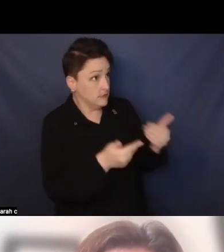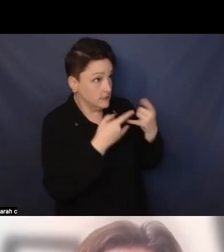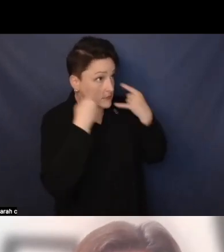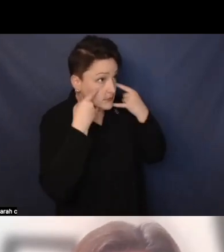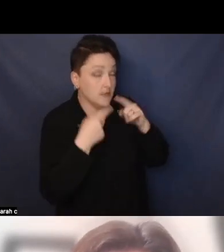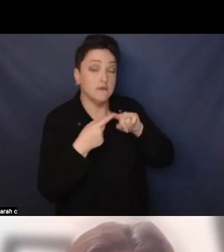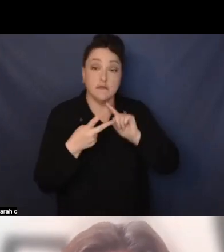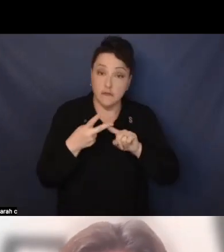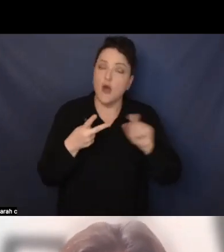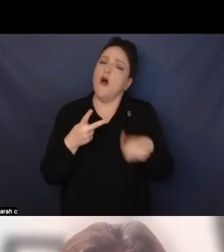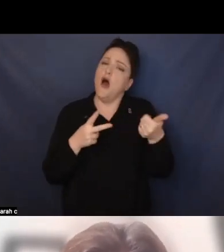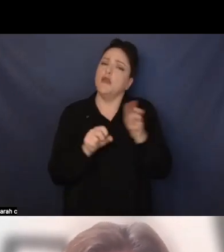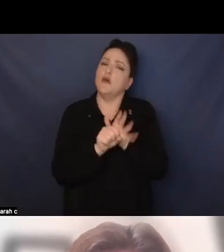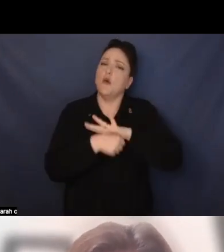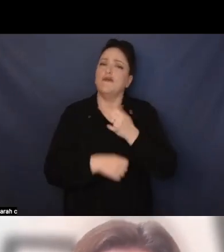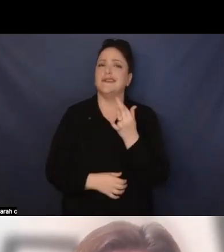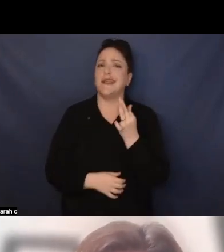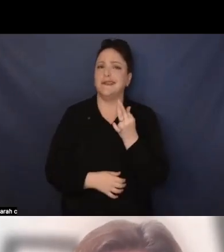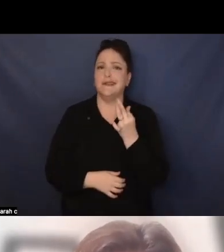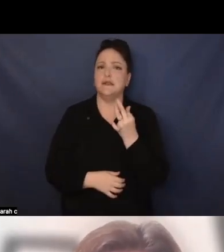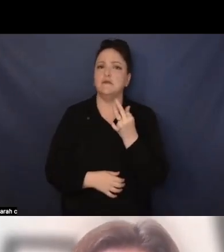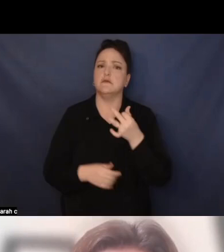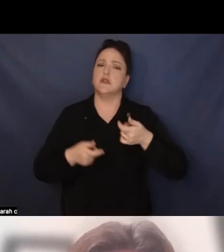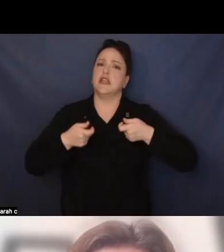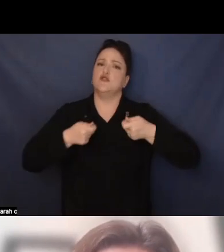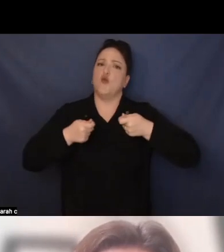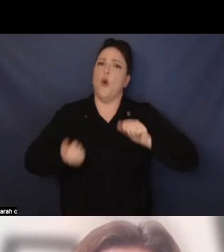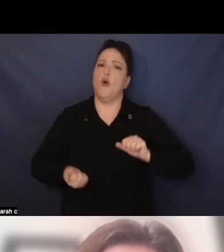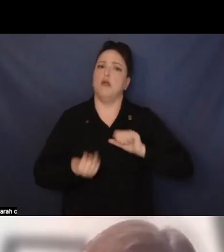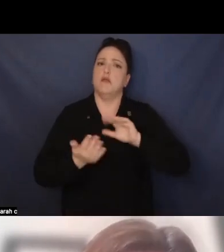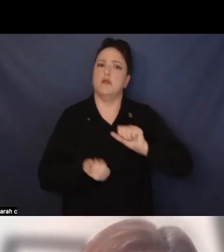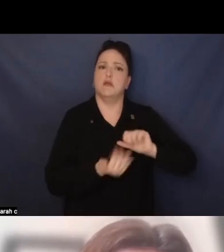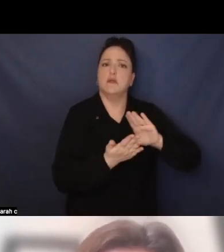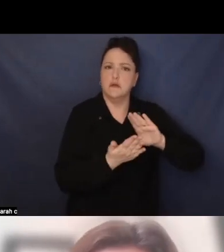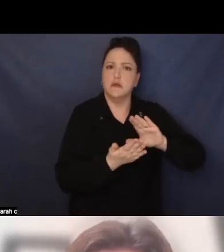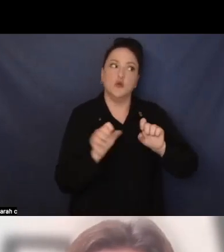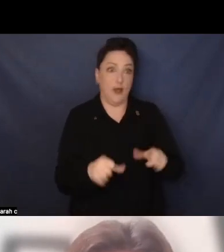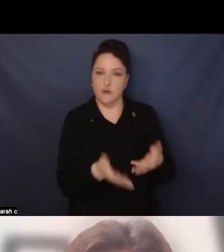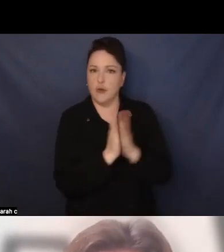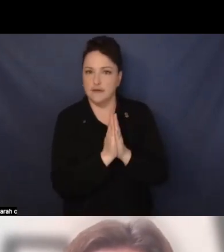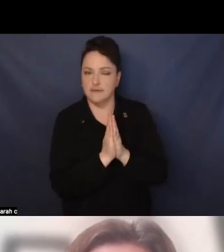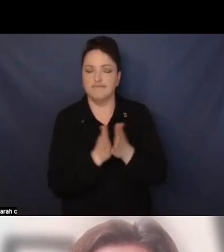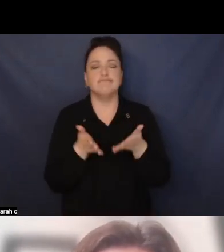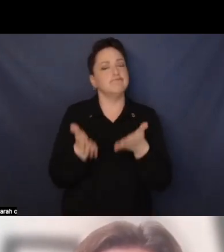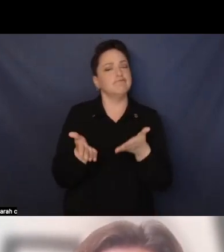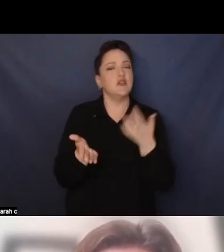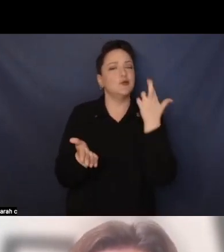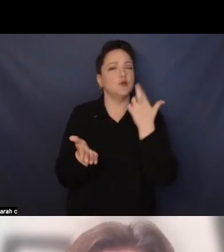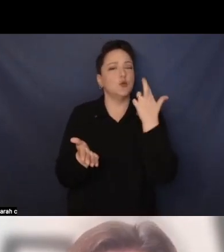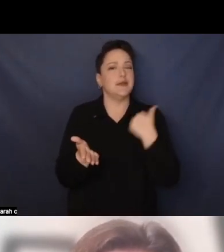as a reasonable accommodation under the ADA. That is why we reviewed these principles. Next slide.